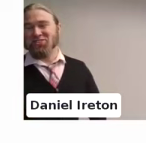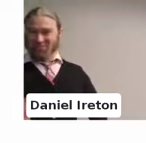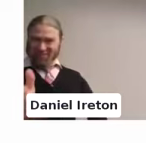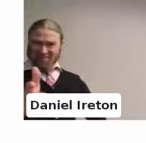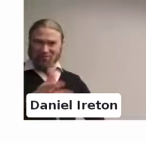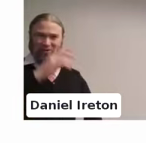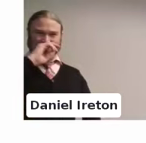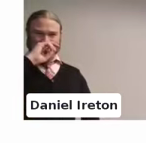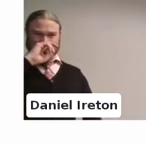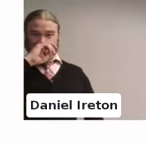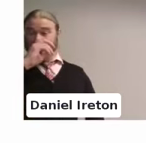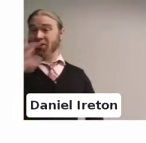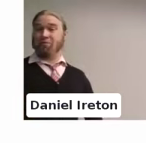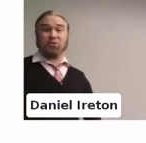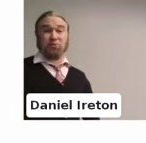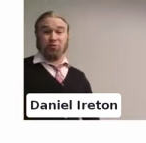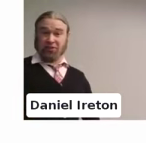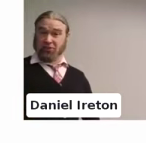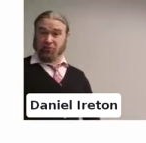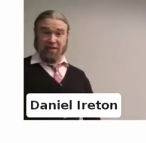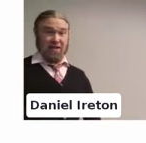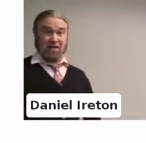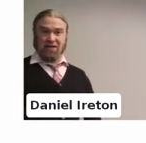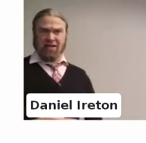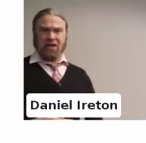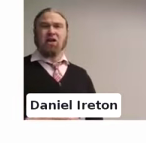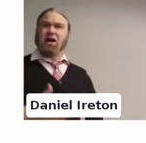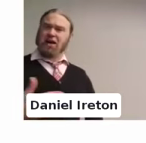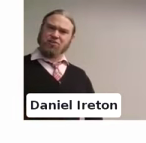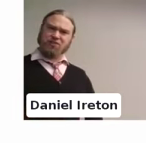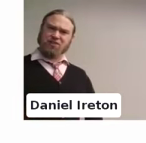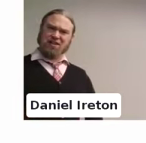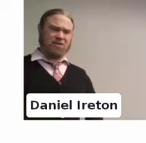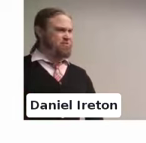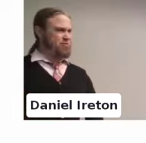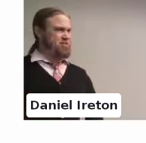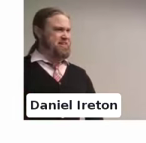So we will discuss. Daniel: Discuss and let us know. So some things that work.